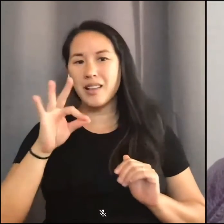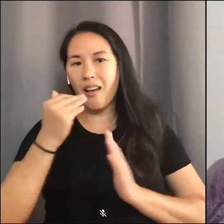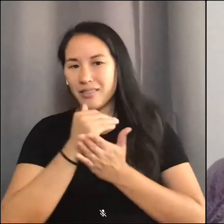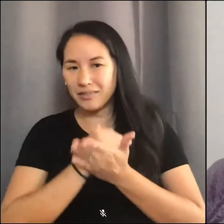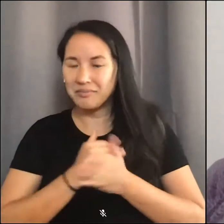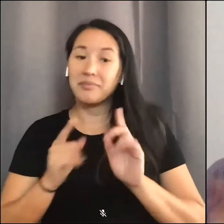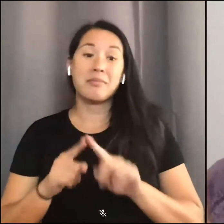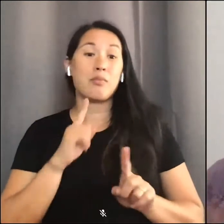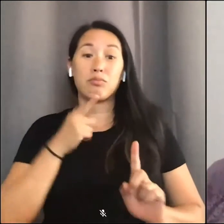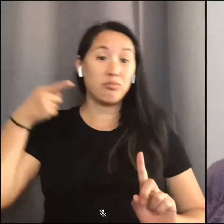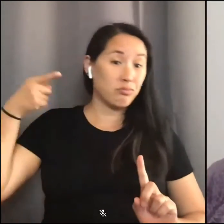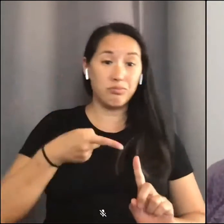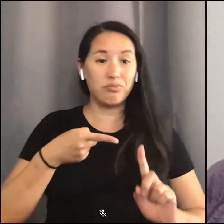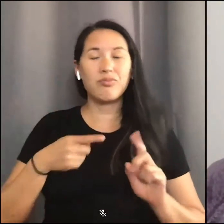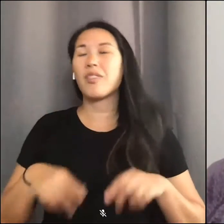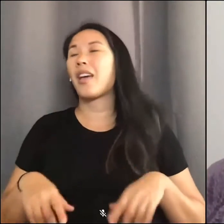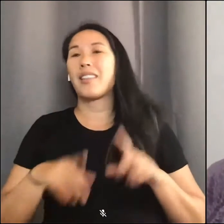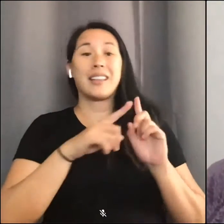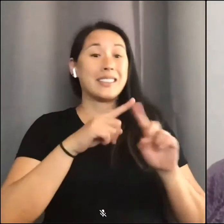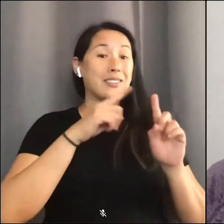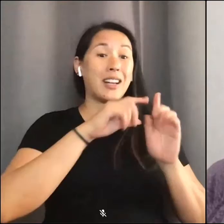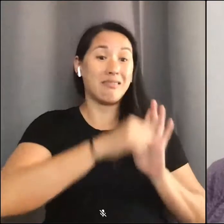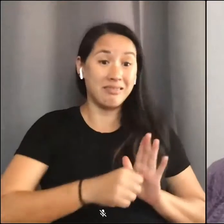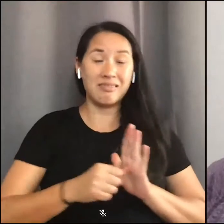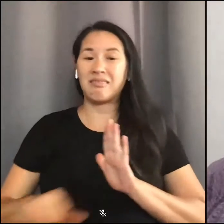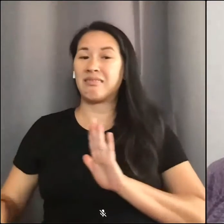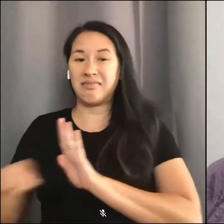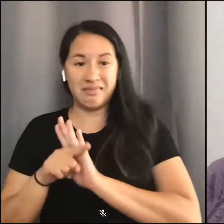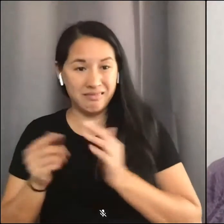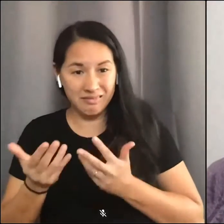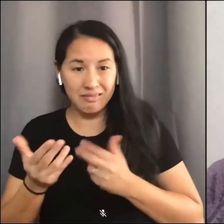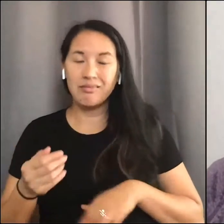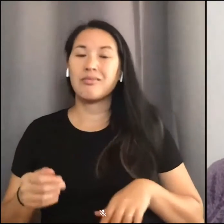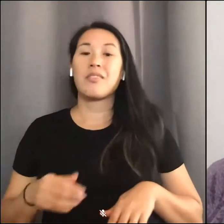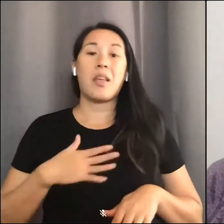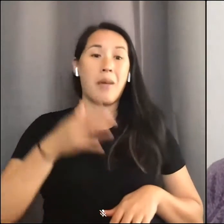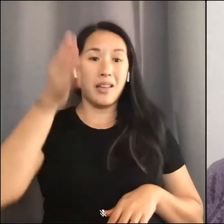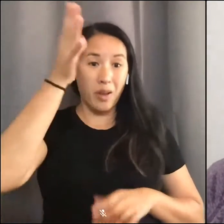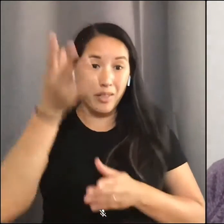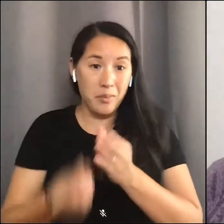of it is with all the highlights the lowlights for me have been my grandfather died on my 10th